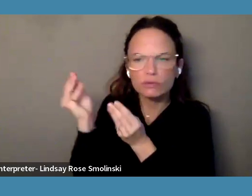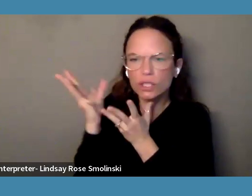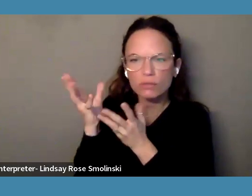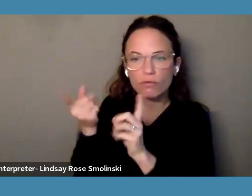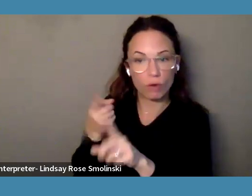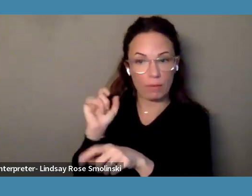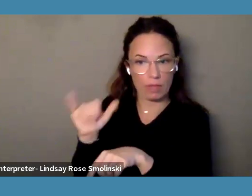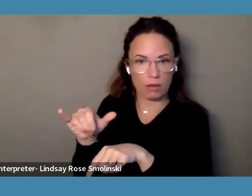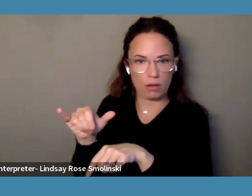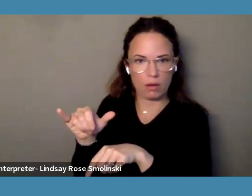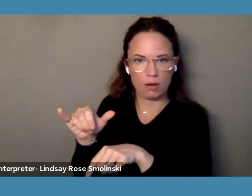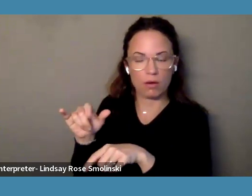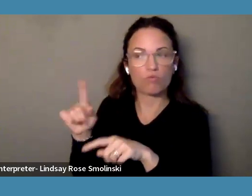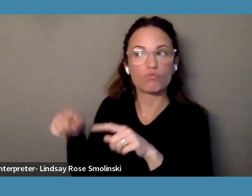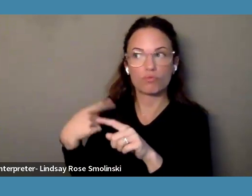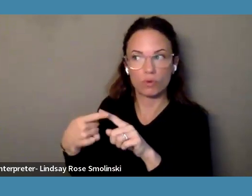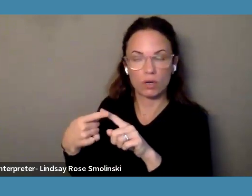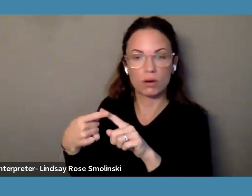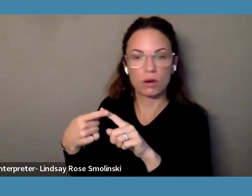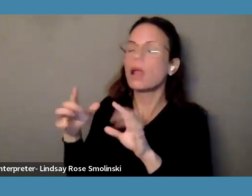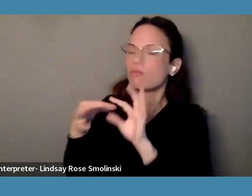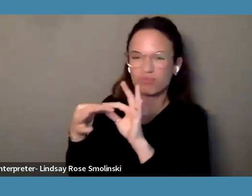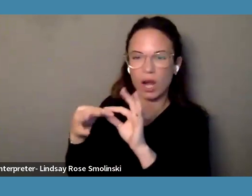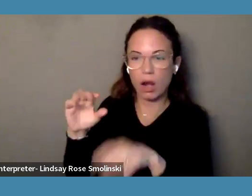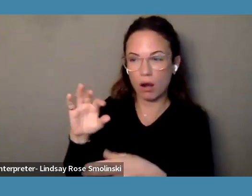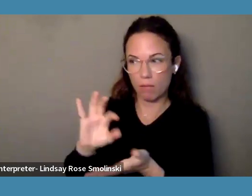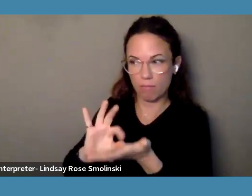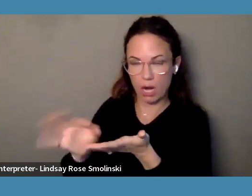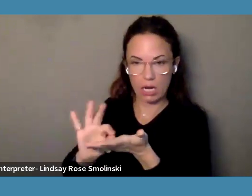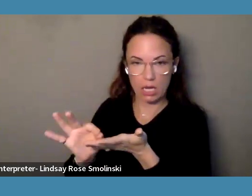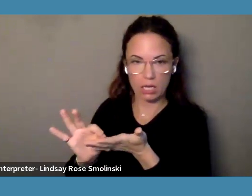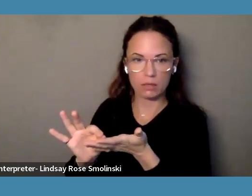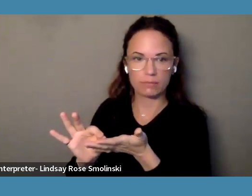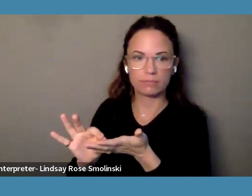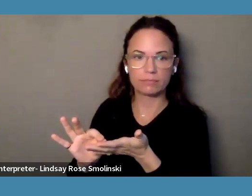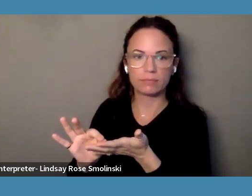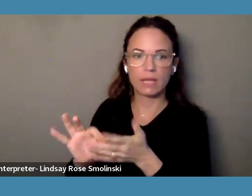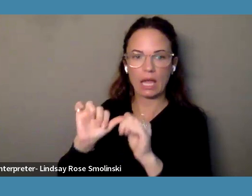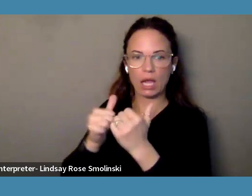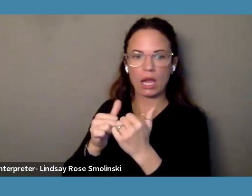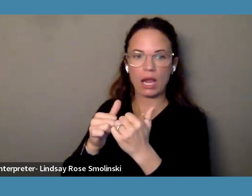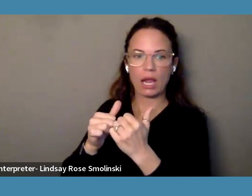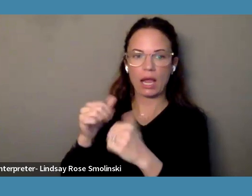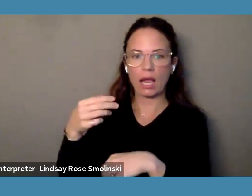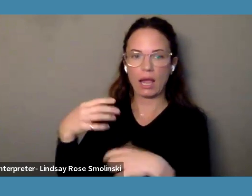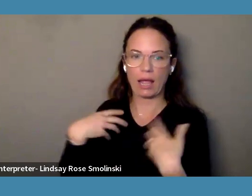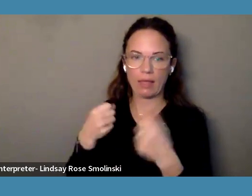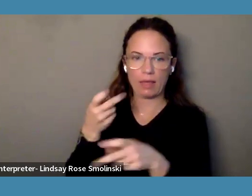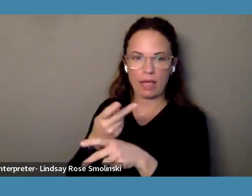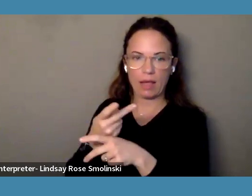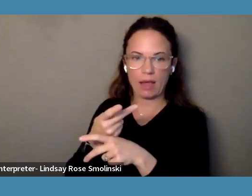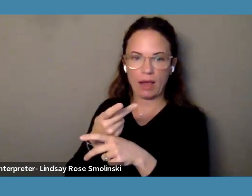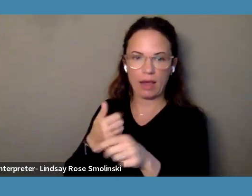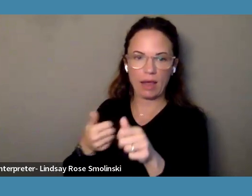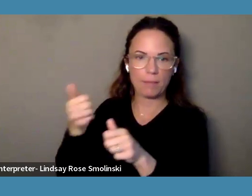regarding a Medicaid fair hearing request is the Agency for Healthcare Administration Office of Fair Hearings